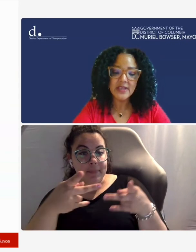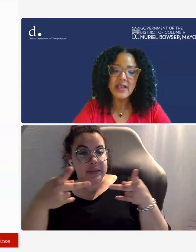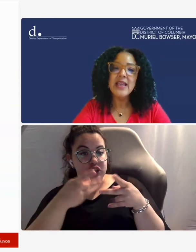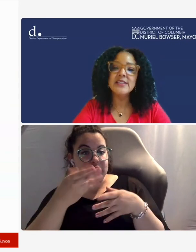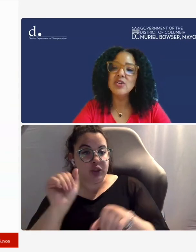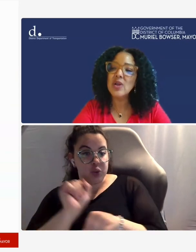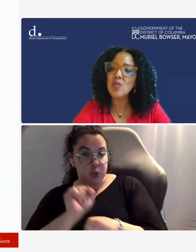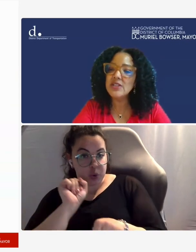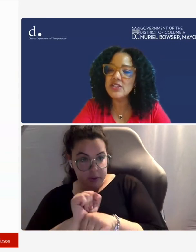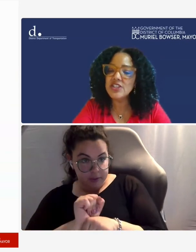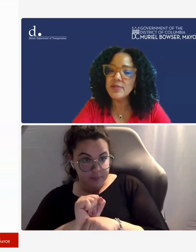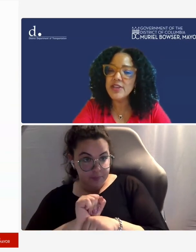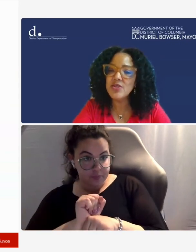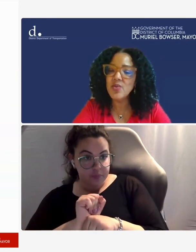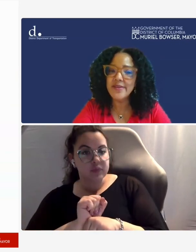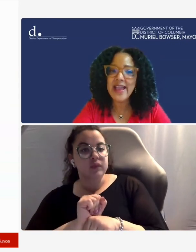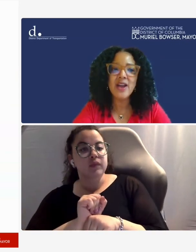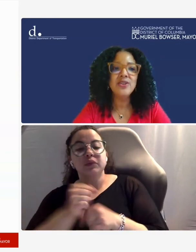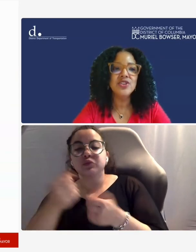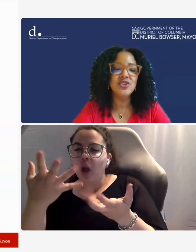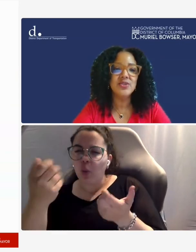and so i wanted to just make you aware of how you should use this